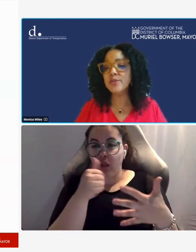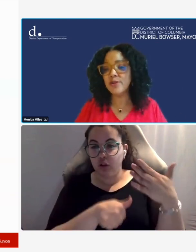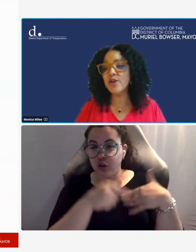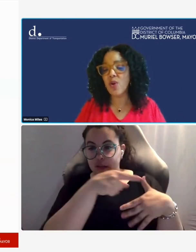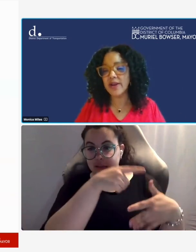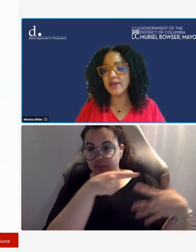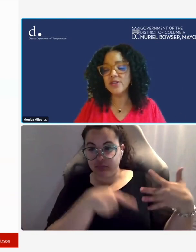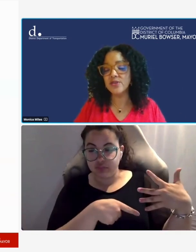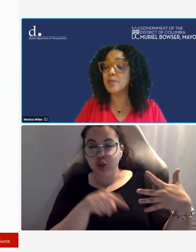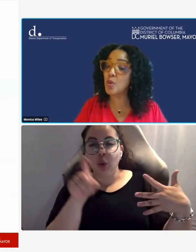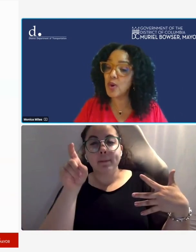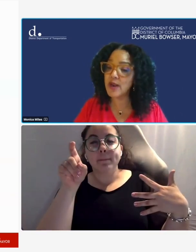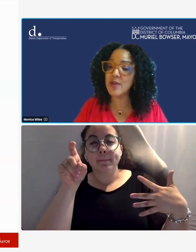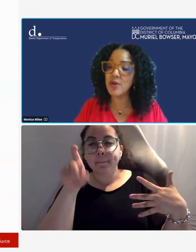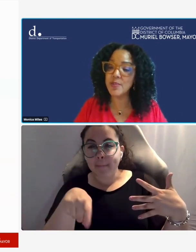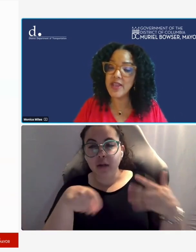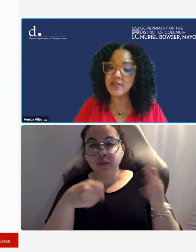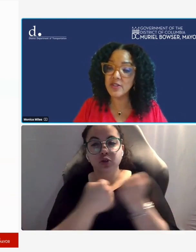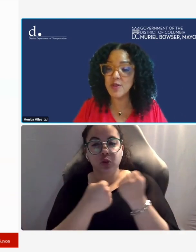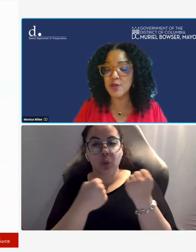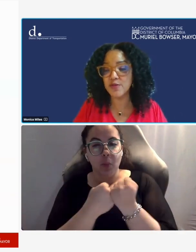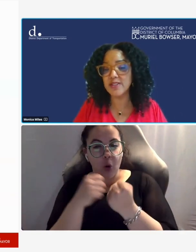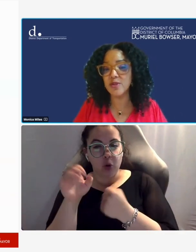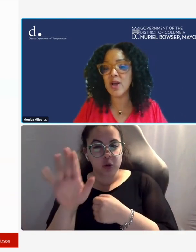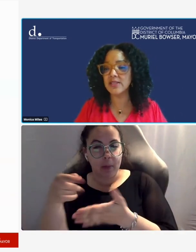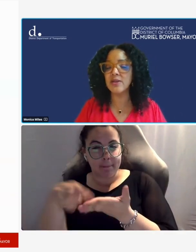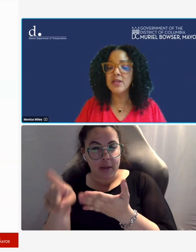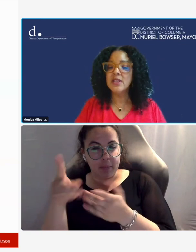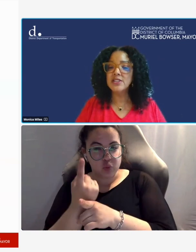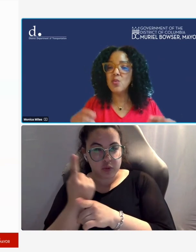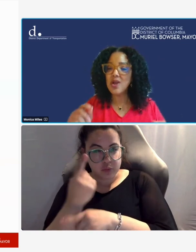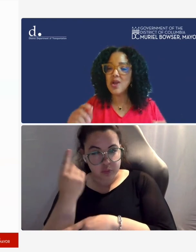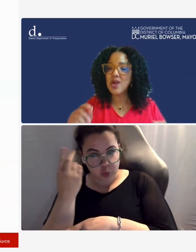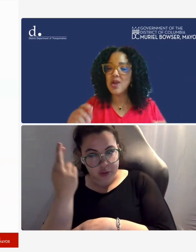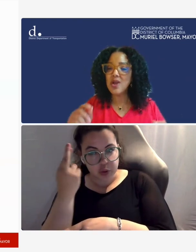required to support that what you're paying those people are reasonable also so one way to support